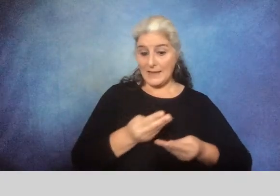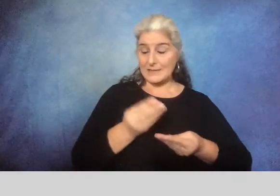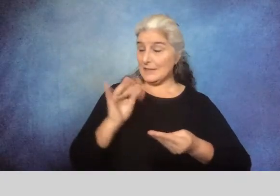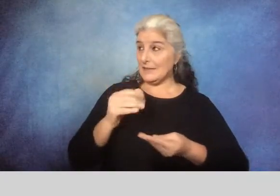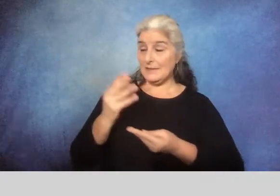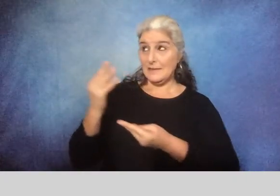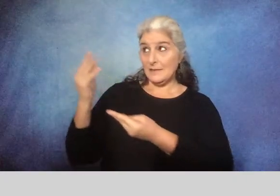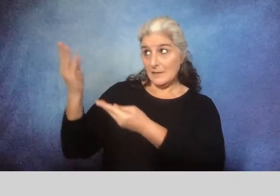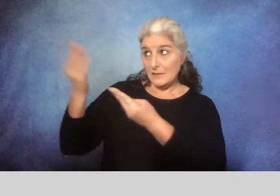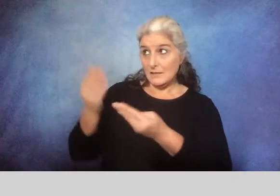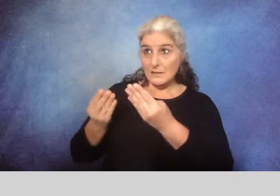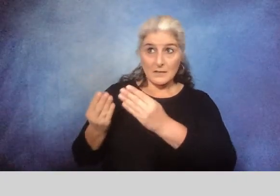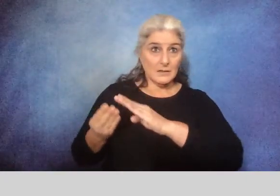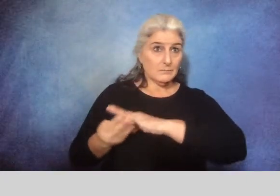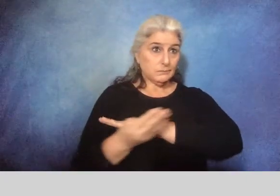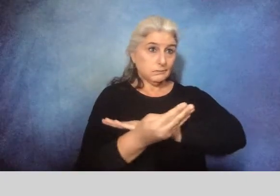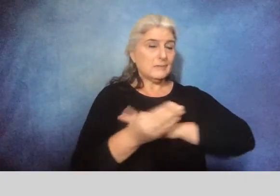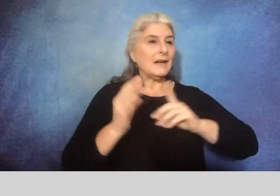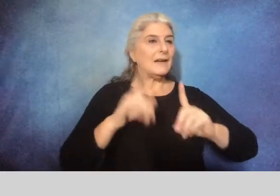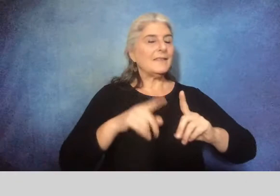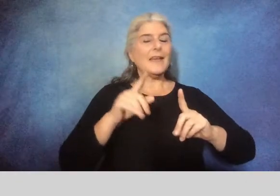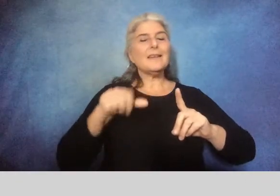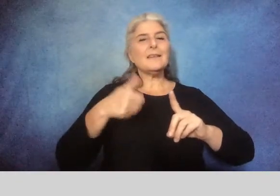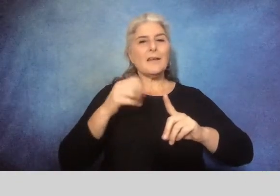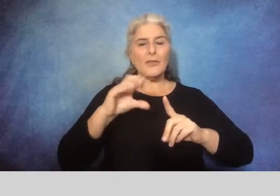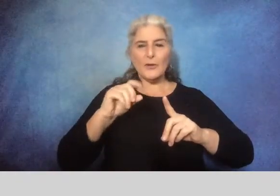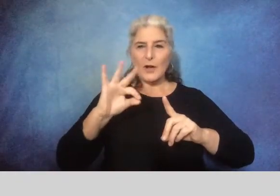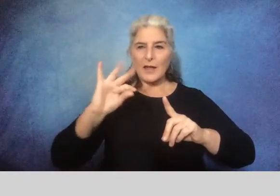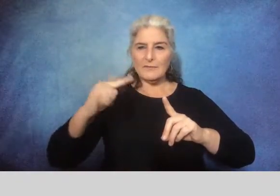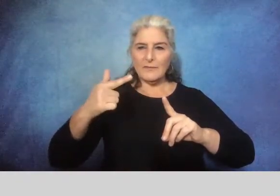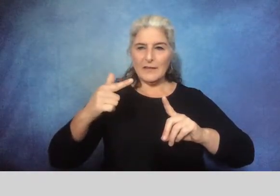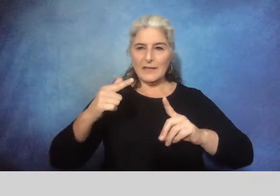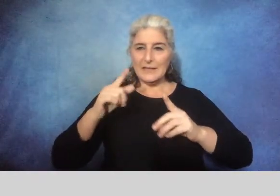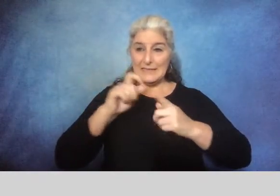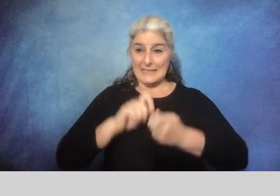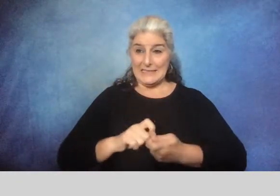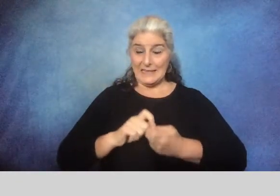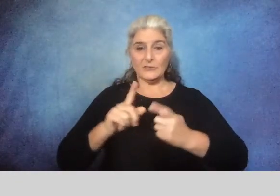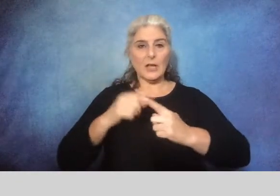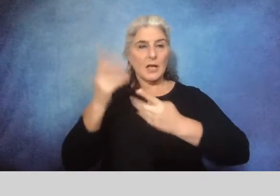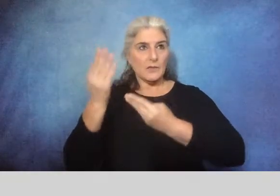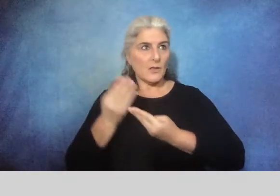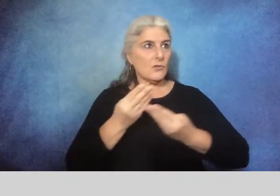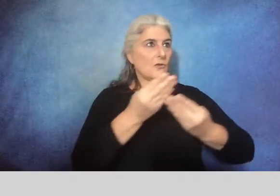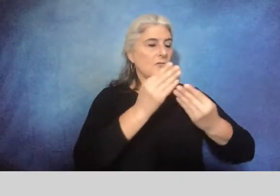and hook and other configuration details. Okay. And then the flow goes to the run method.